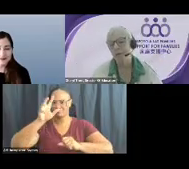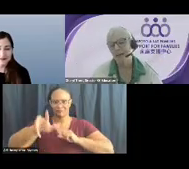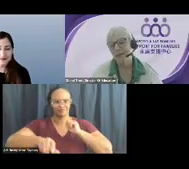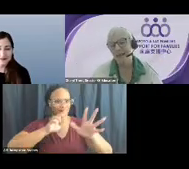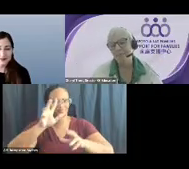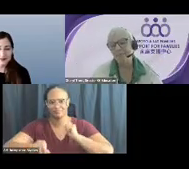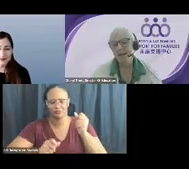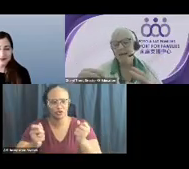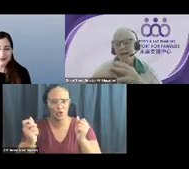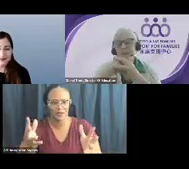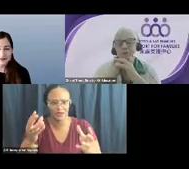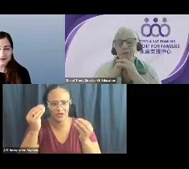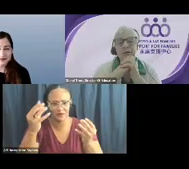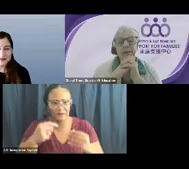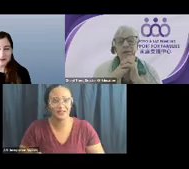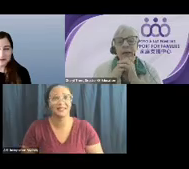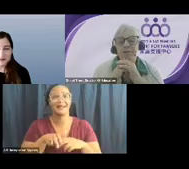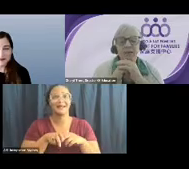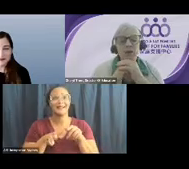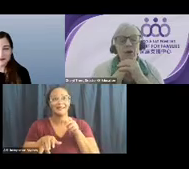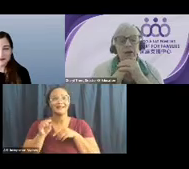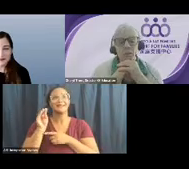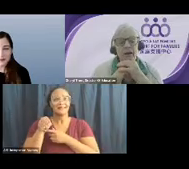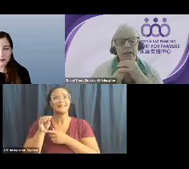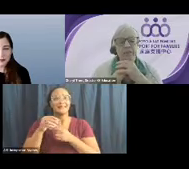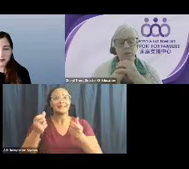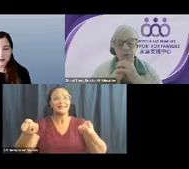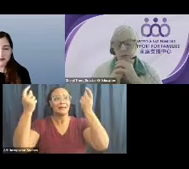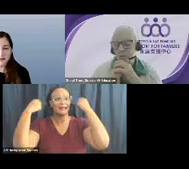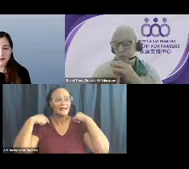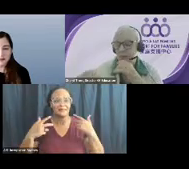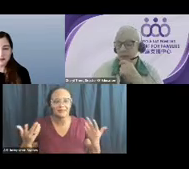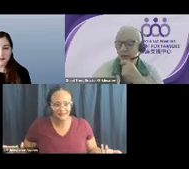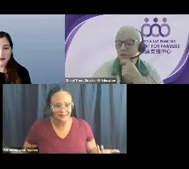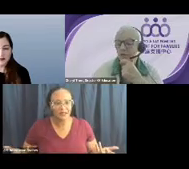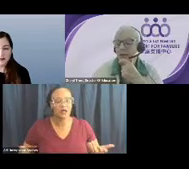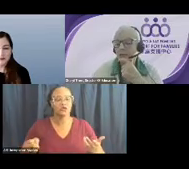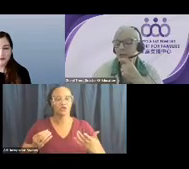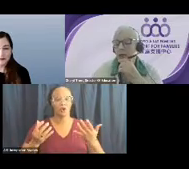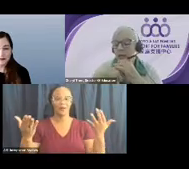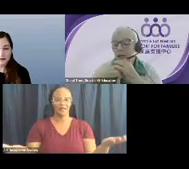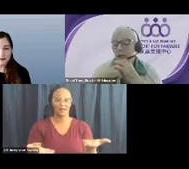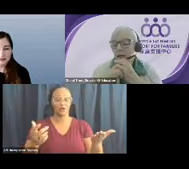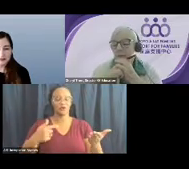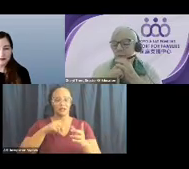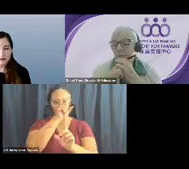may not ever look at it again. Um, so here we have this targeted way to to present that information.